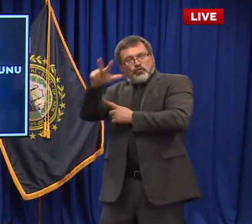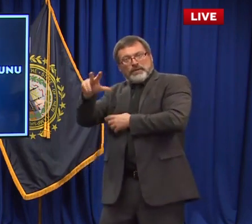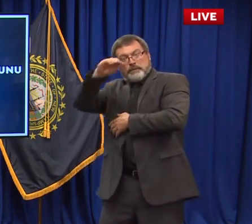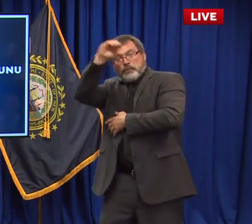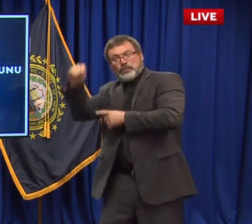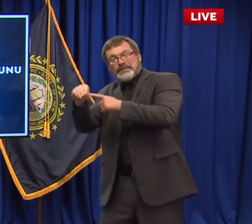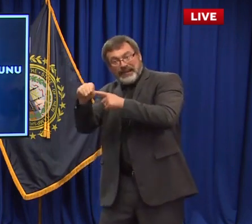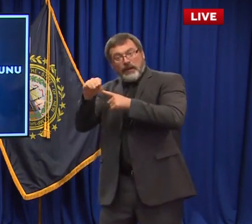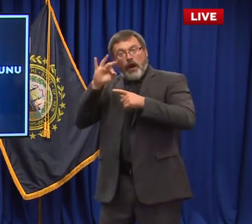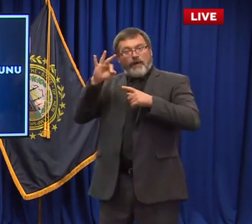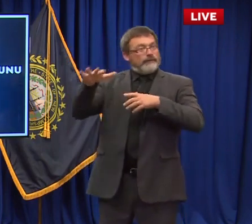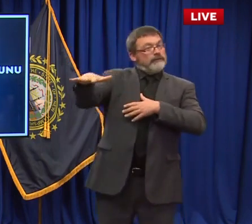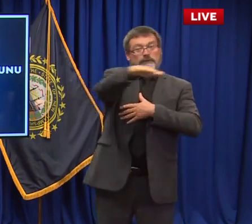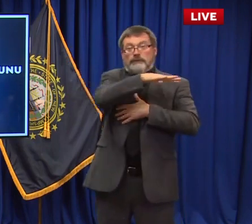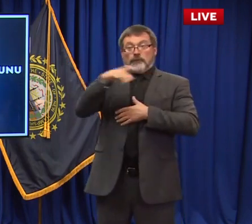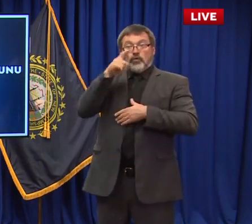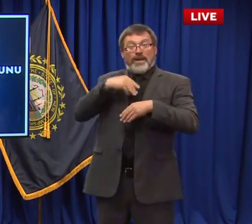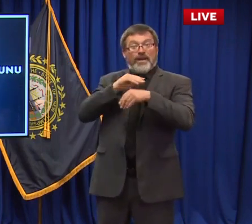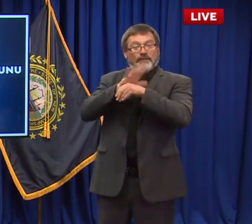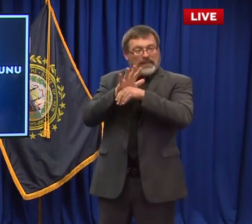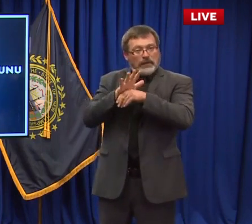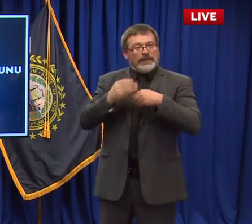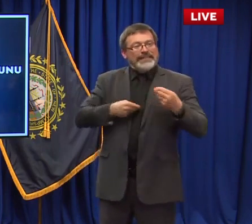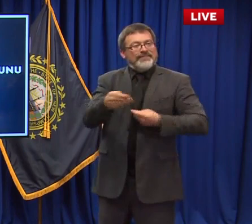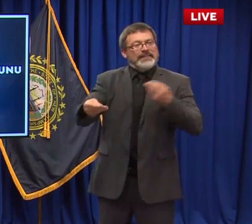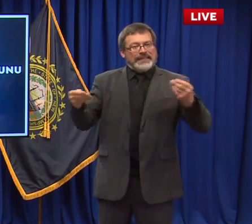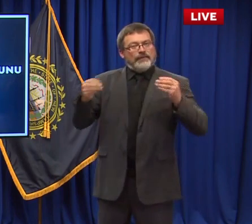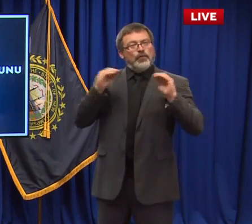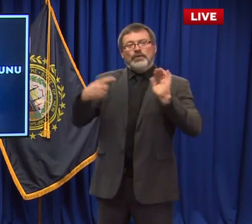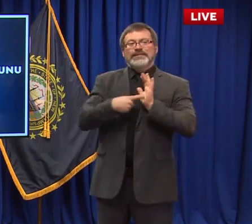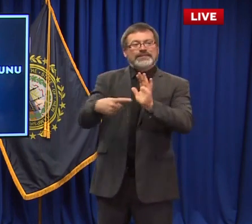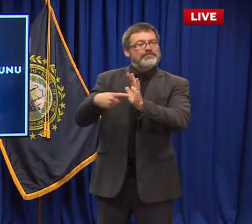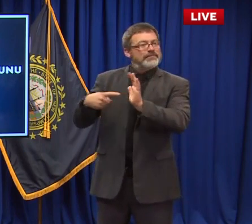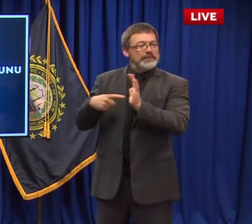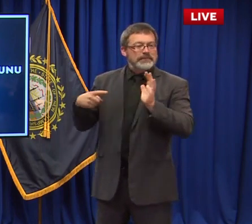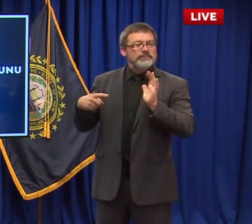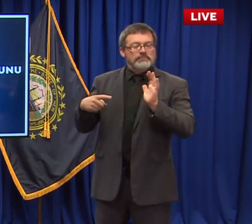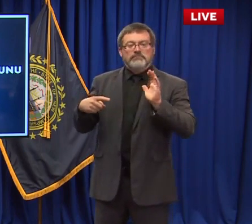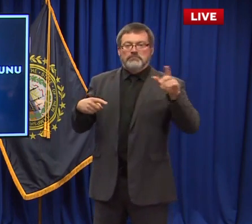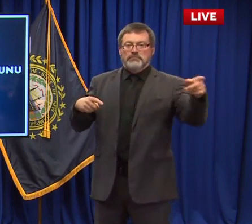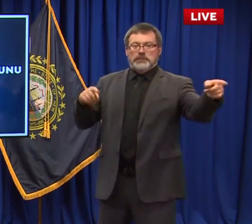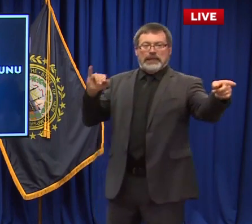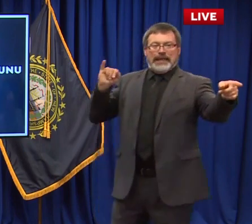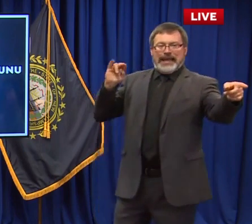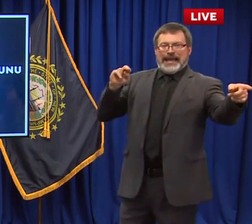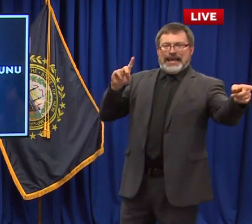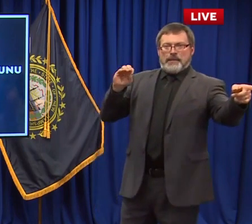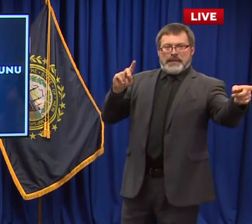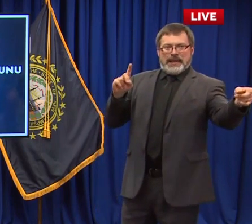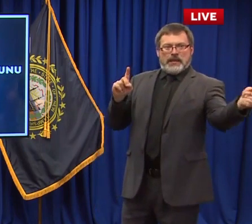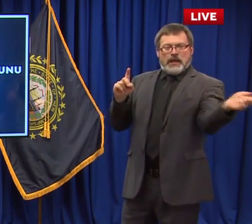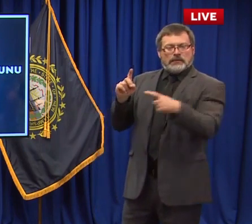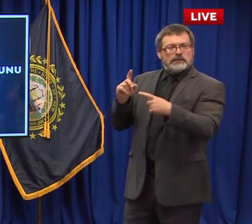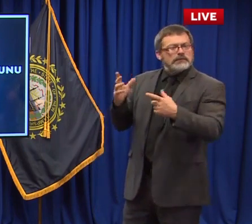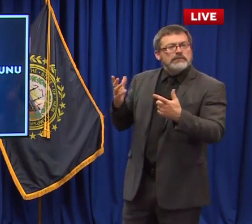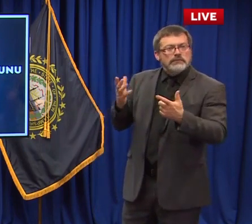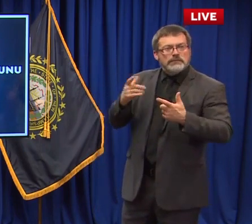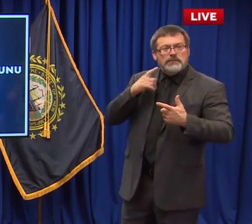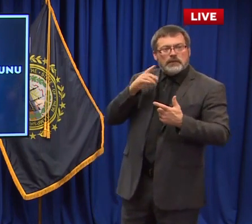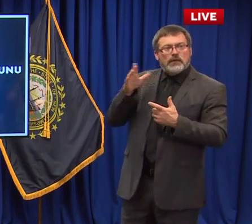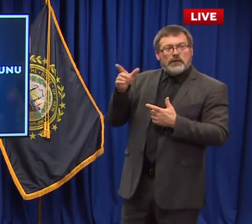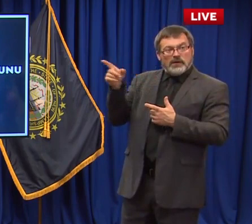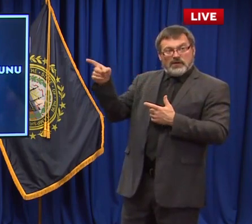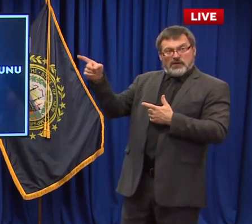PEOPLE THAT HAVE THE POTENTIAL FOR WHATEVER REASON WE STILL DO NOT UNDERSTAND HAVE THE POTENTIAL TO SPREAD INTO MULTIPLE OTHER PEOPLE.